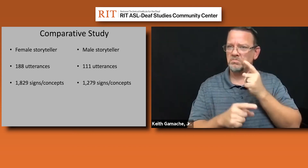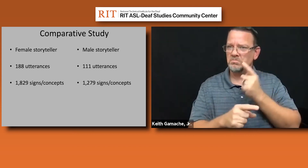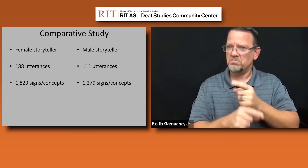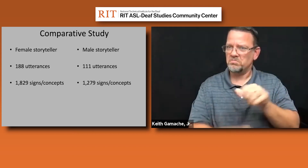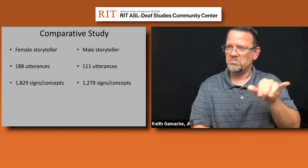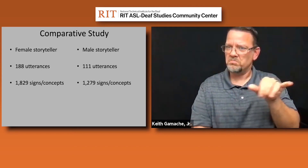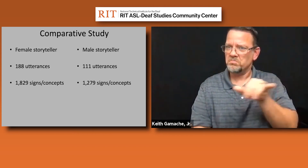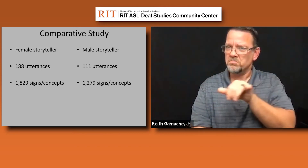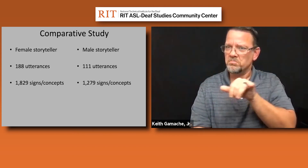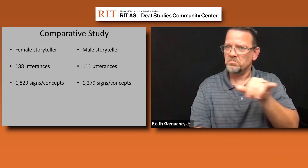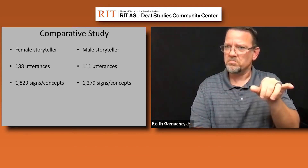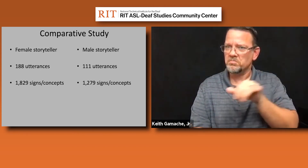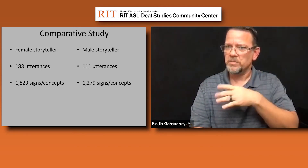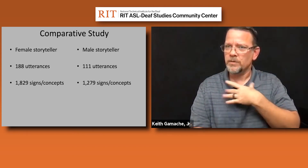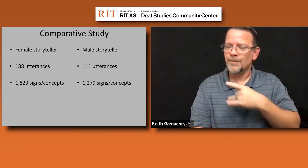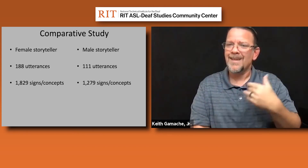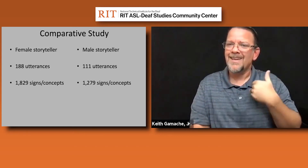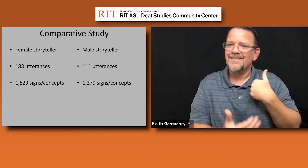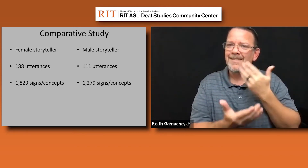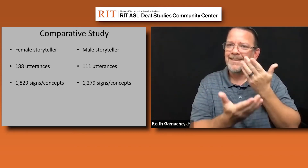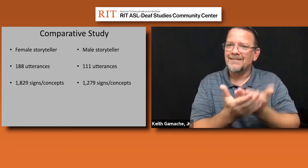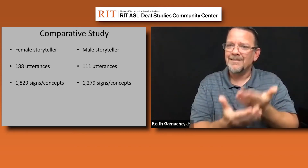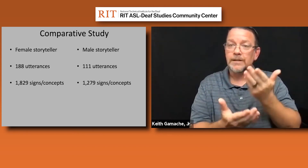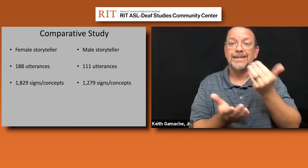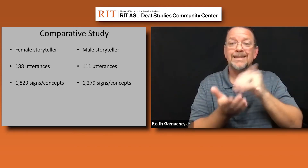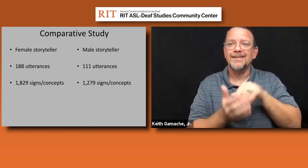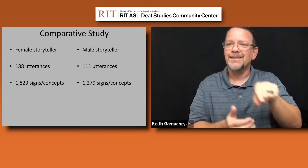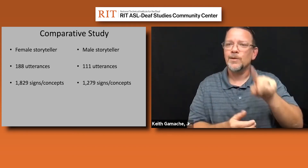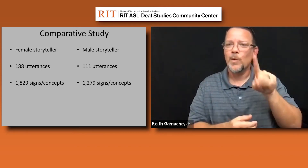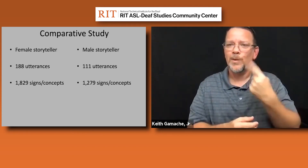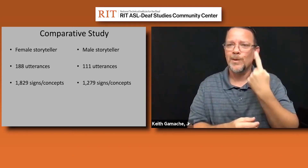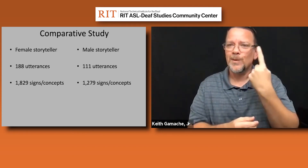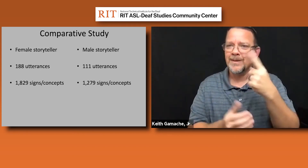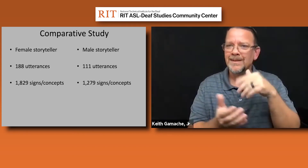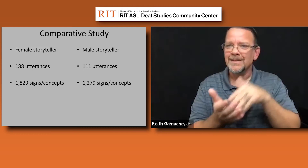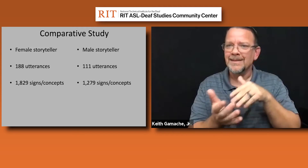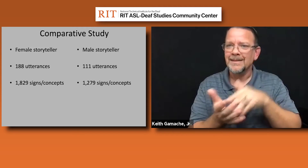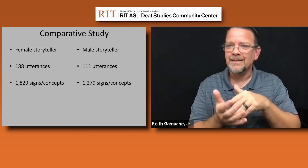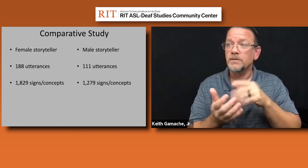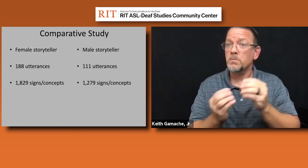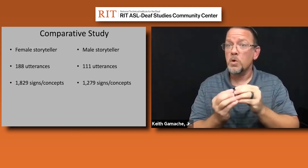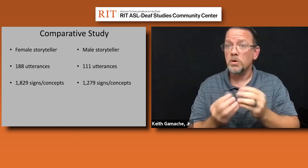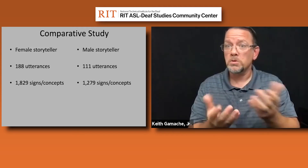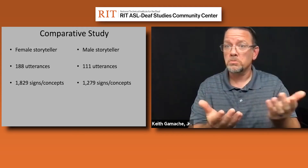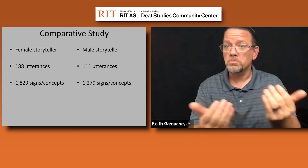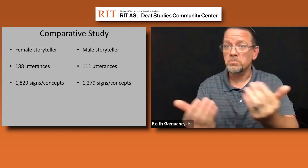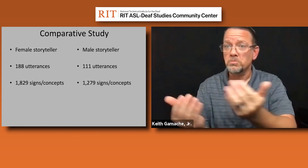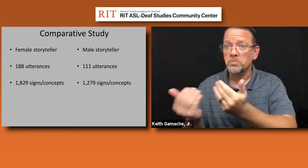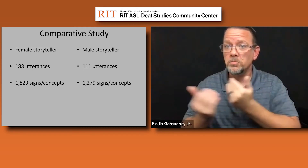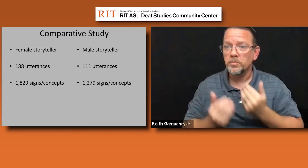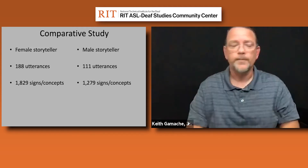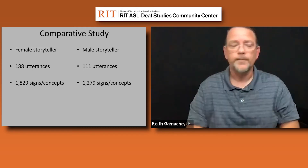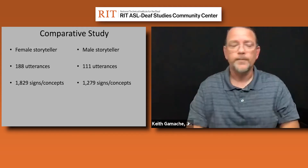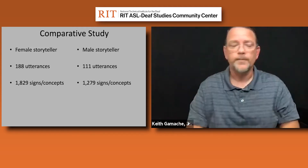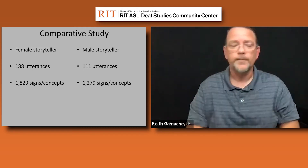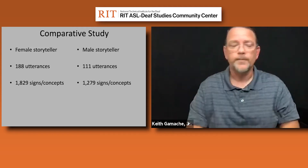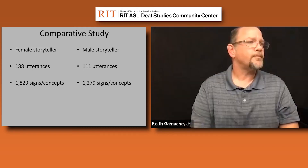about 33% more for female, so it's pretty comparable in English and ASL, and so we see that. We, of course, need more than this one study,